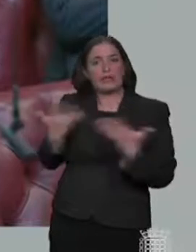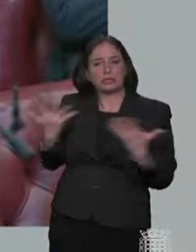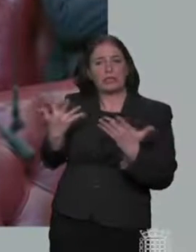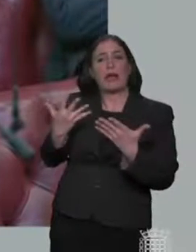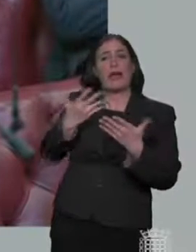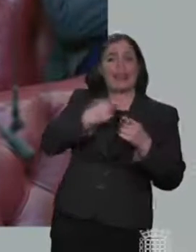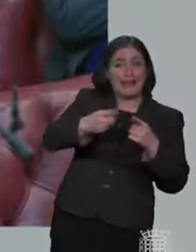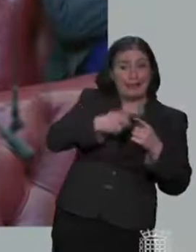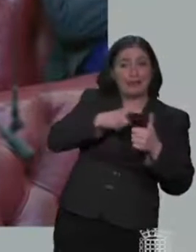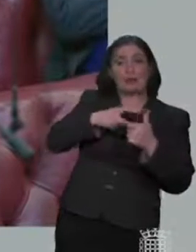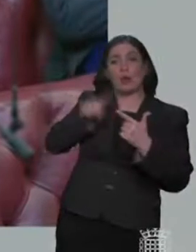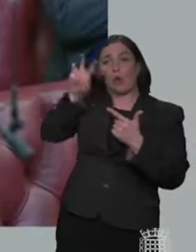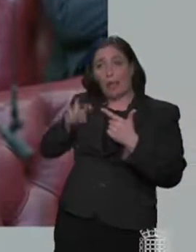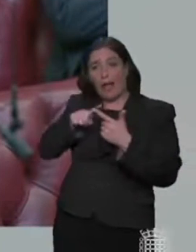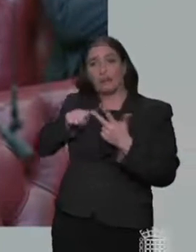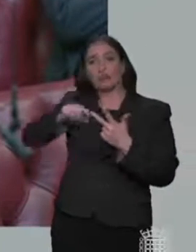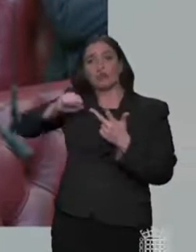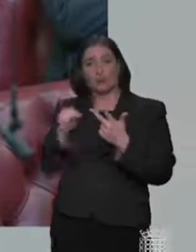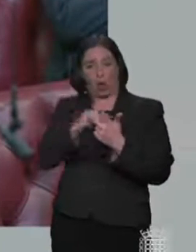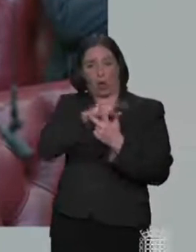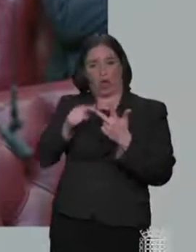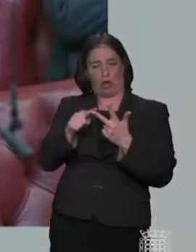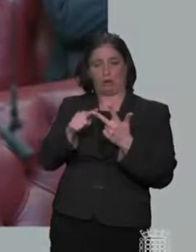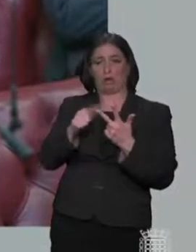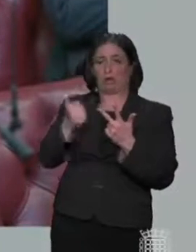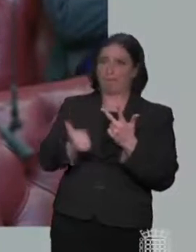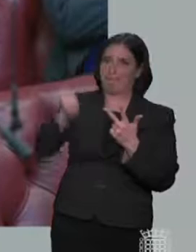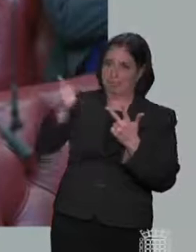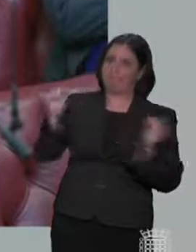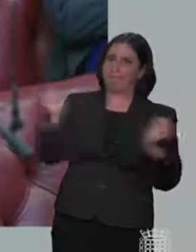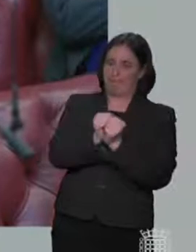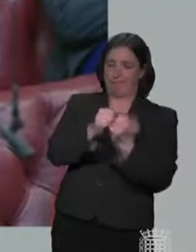however can the minister explain what the next clause means such section one does not affect